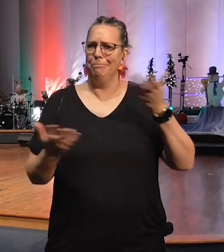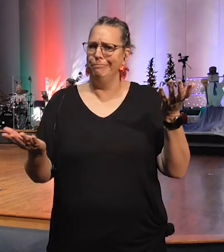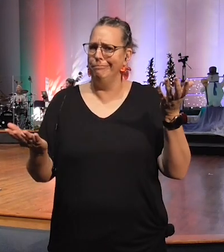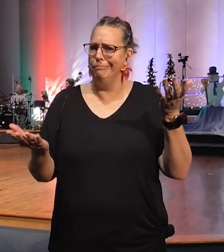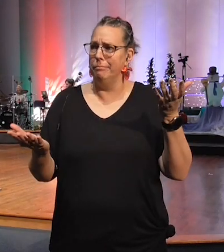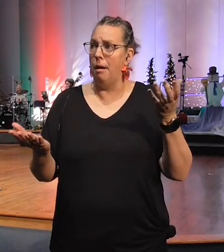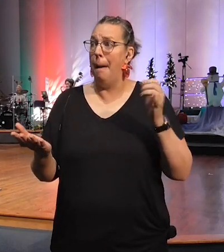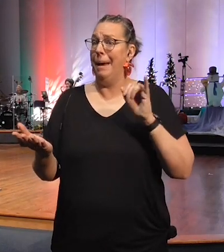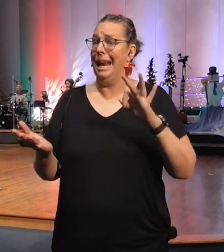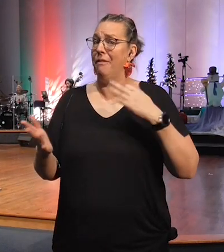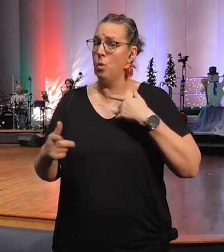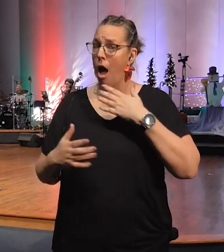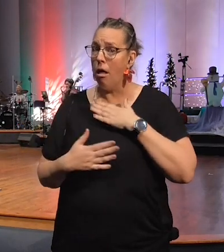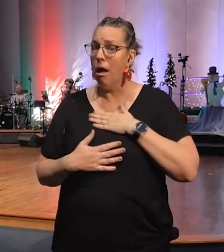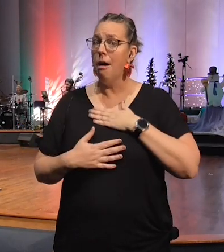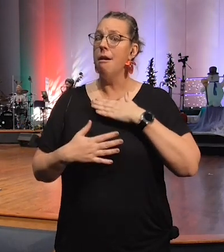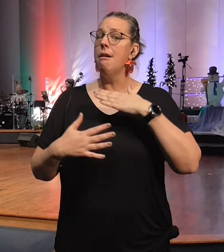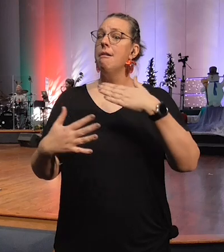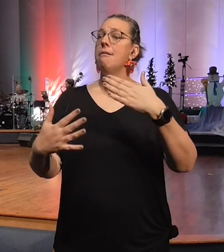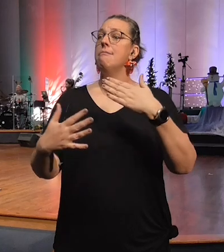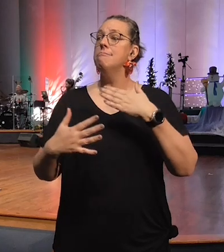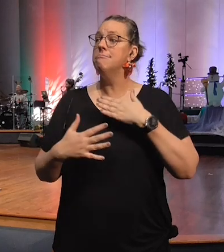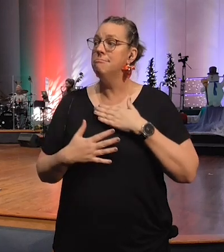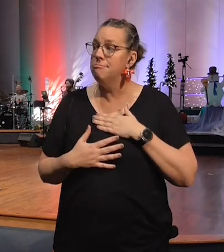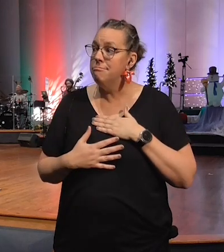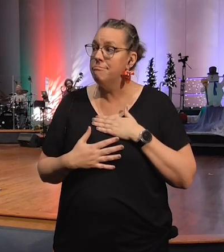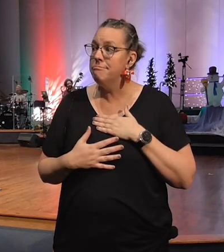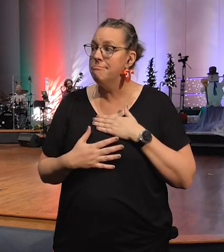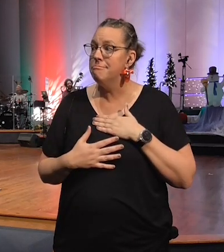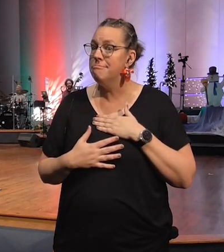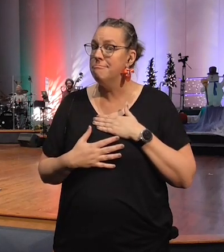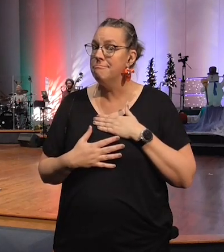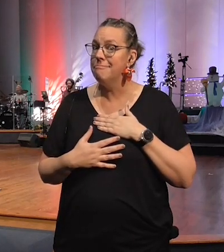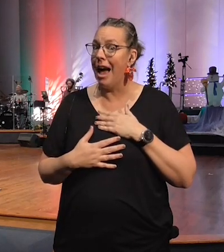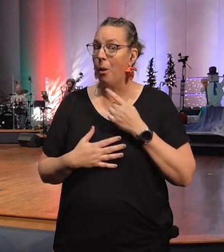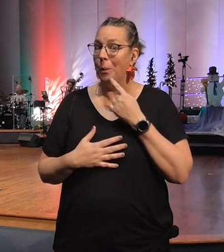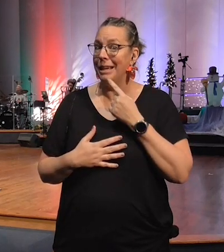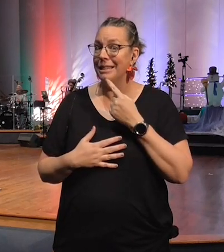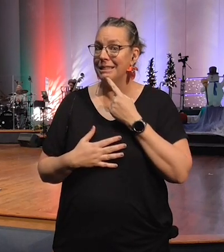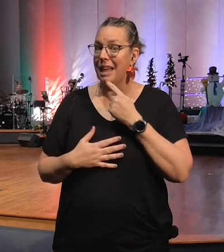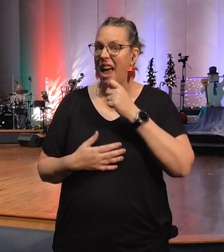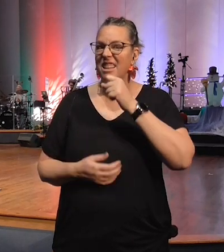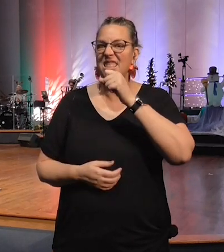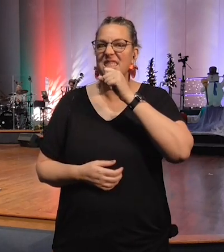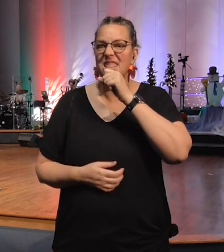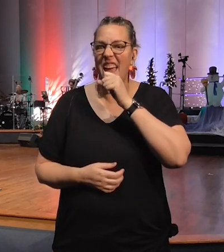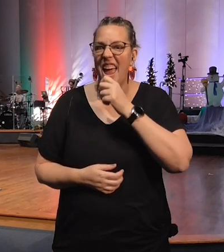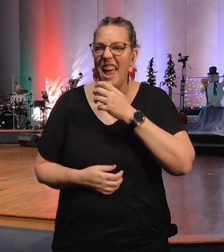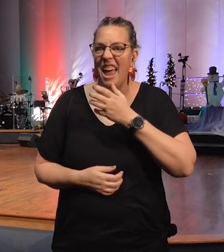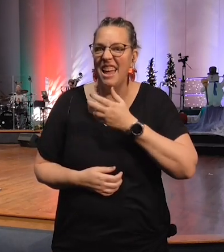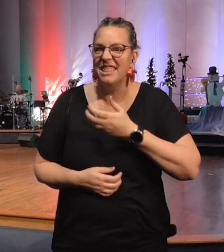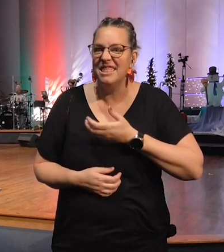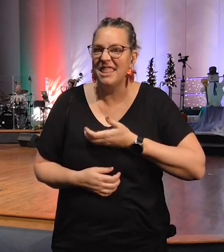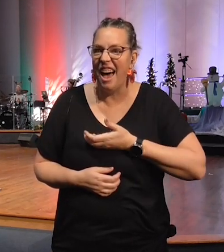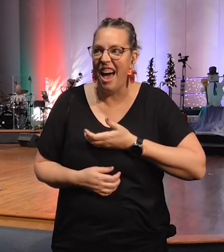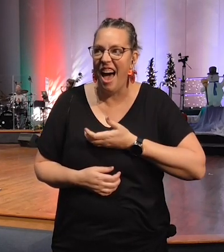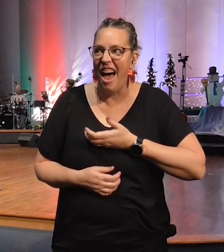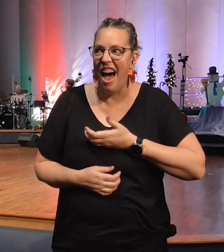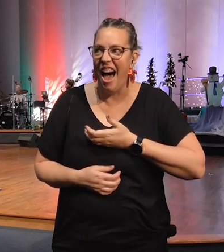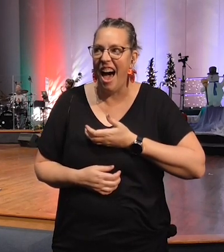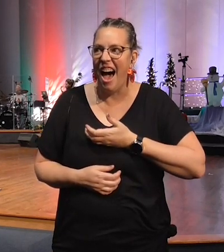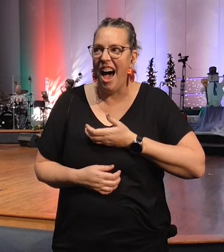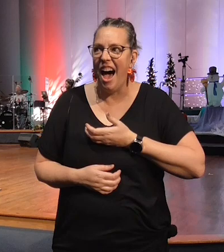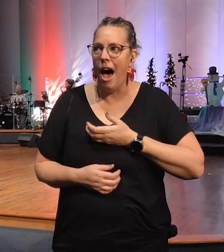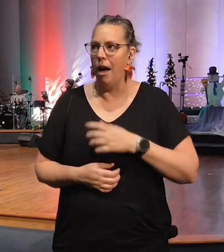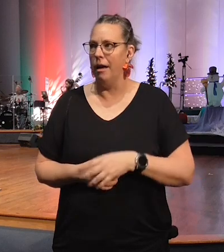year you never know but maybe if we all take a deep breath and say